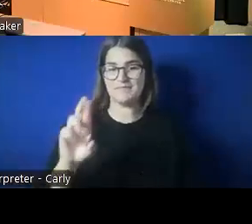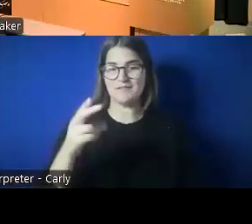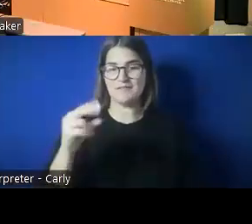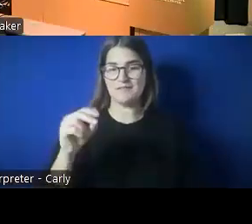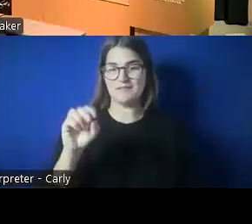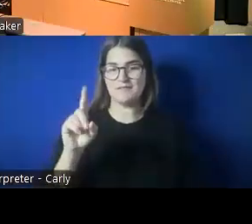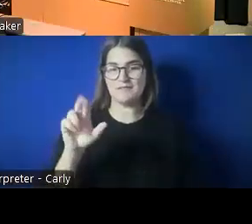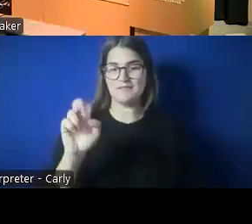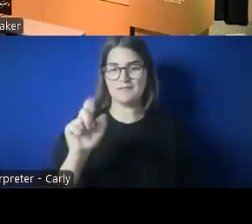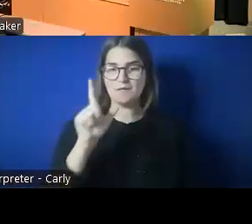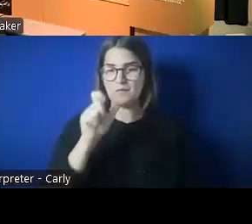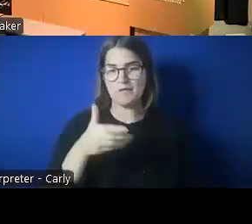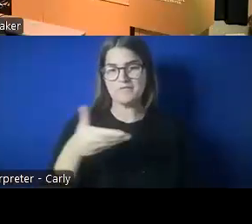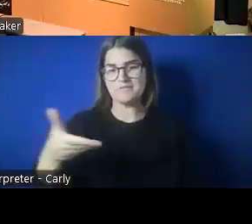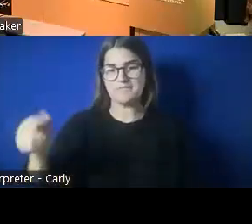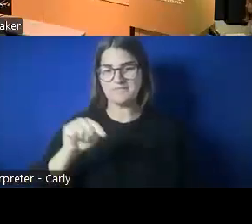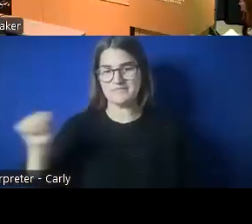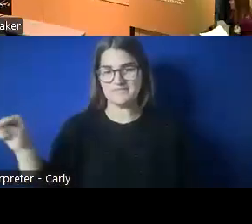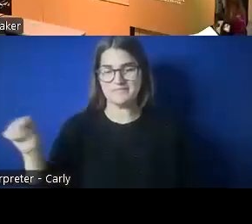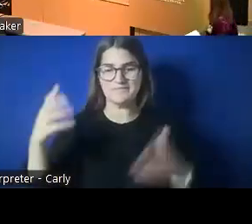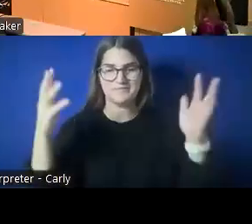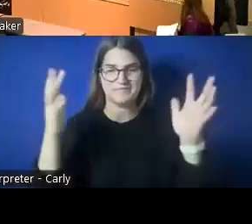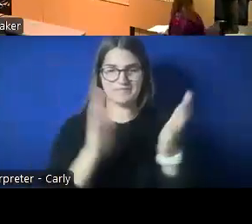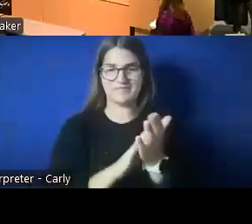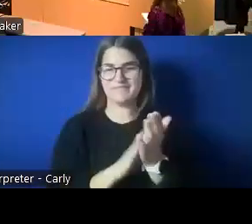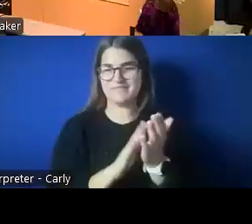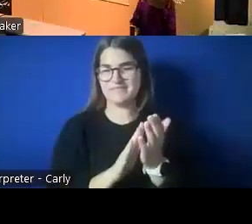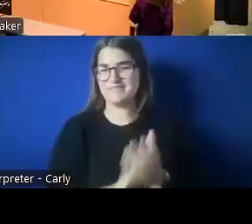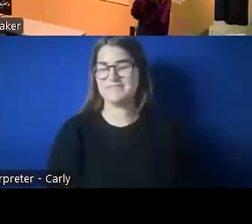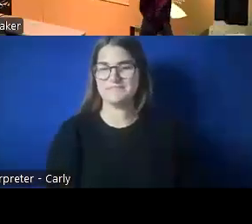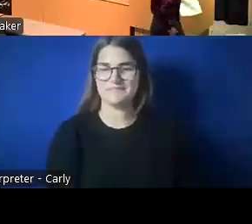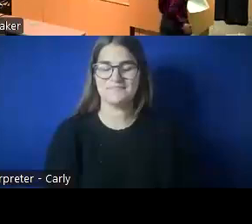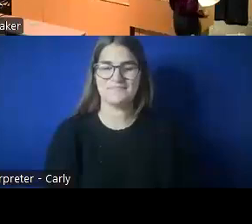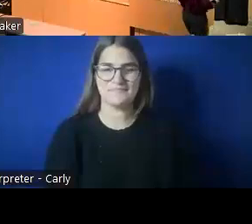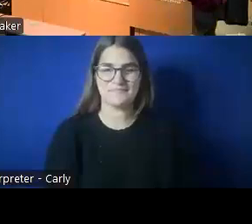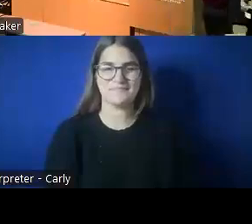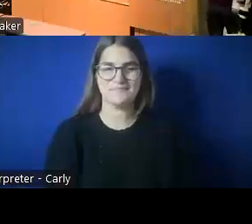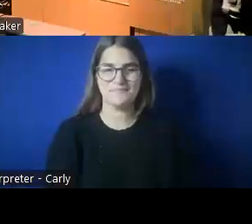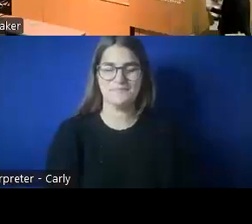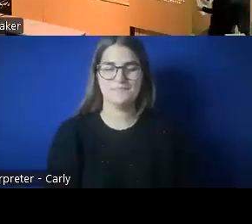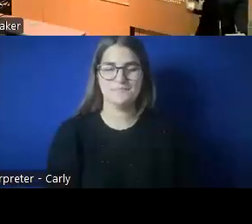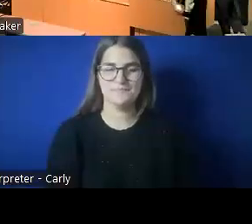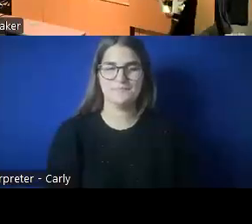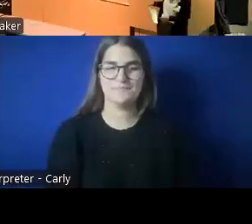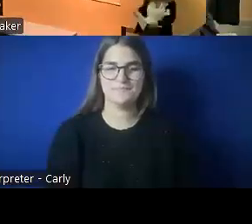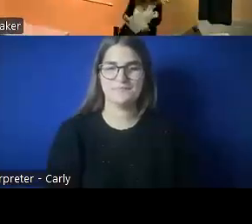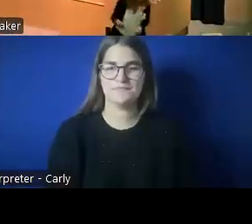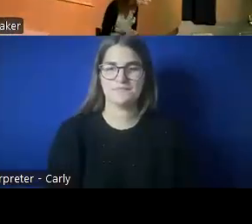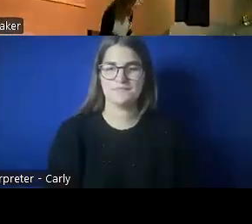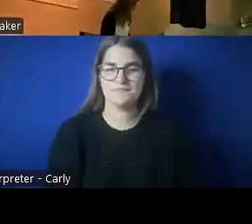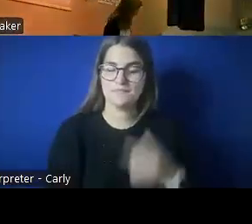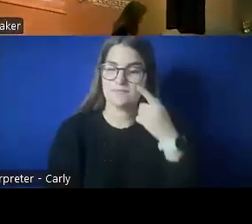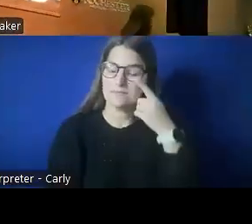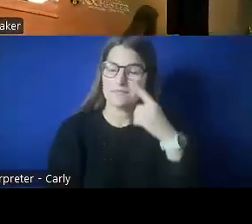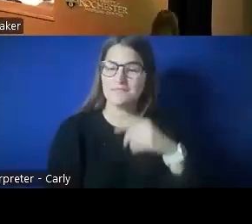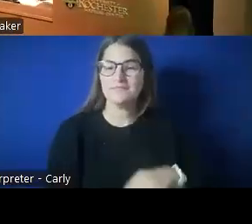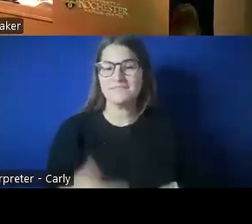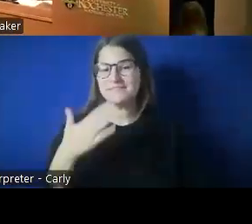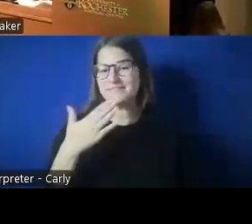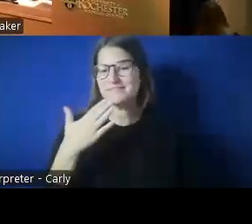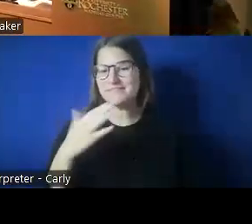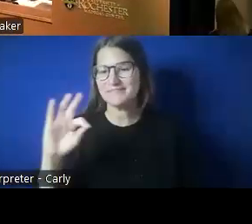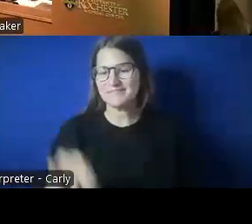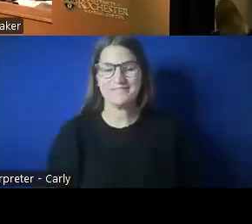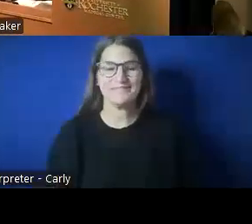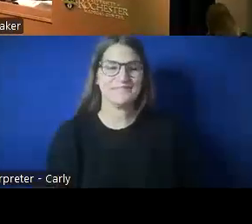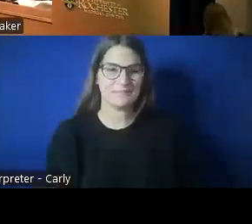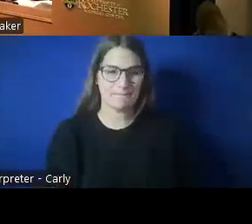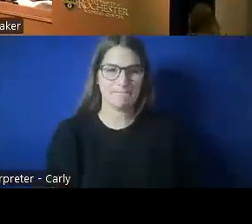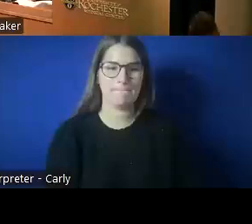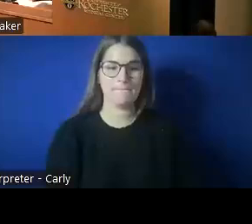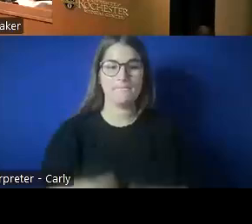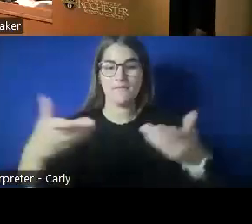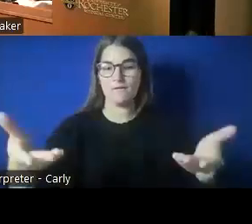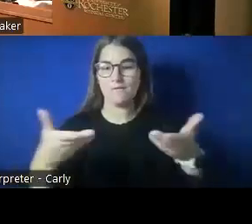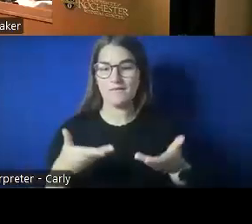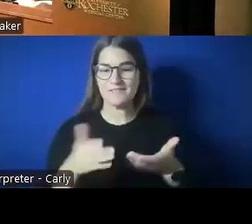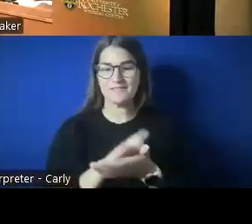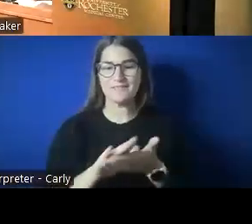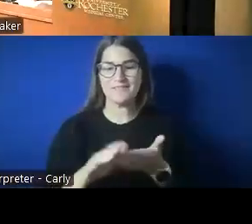other all right thanks Dr polishuk um welcome everyone it's so nice to see so many friendly